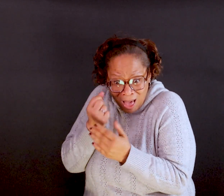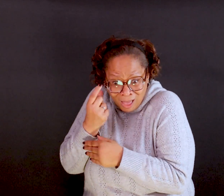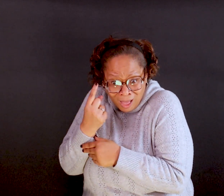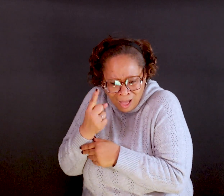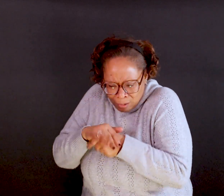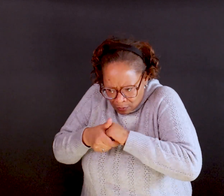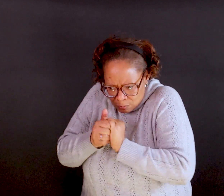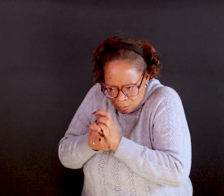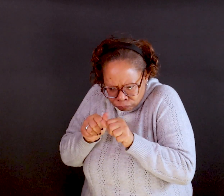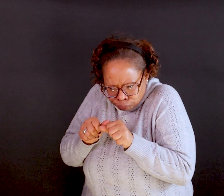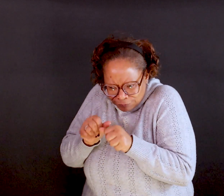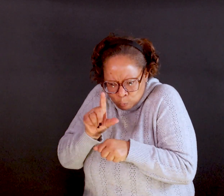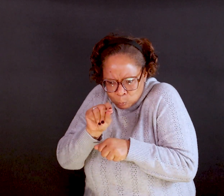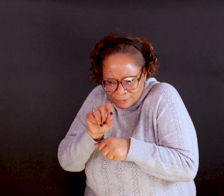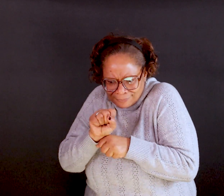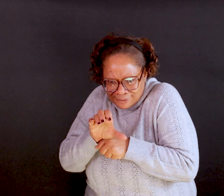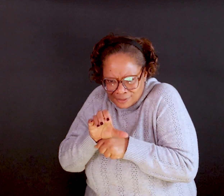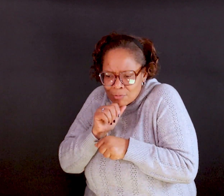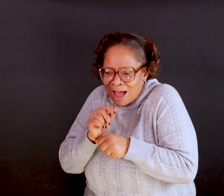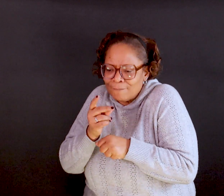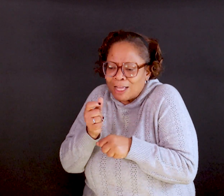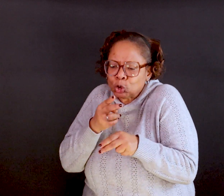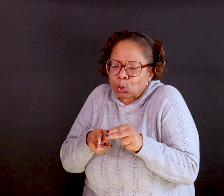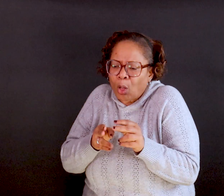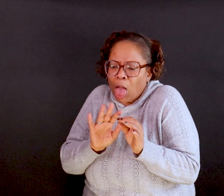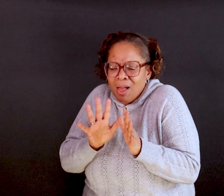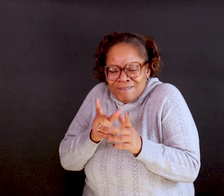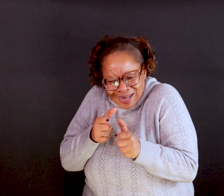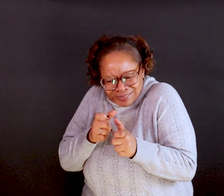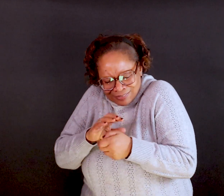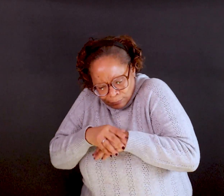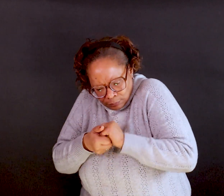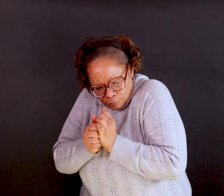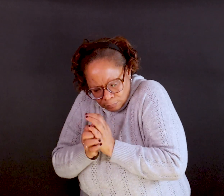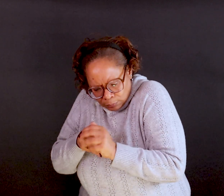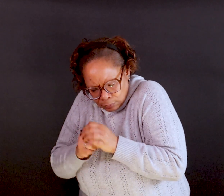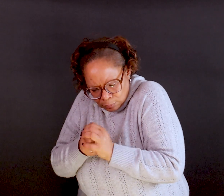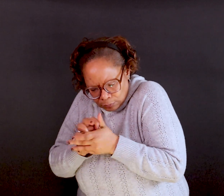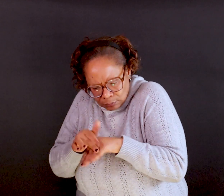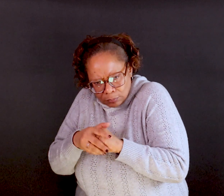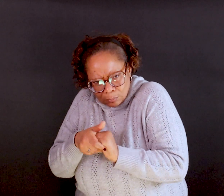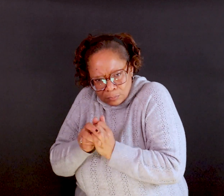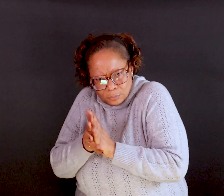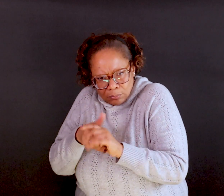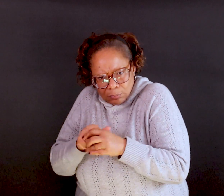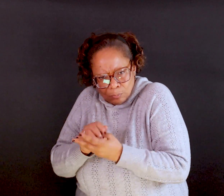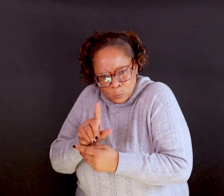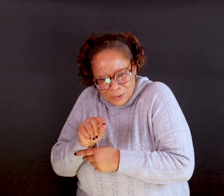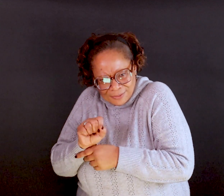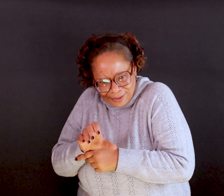for at least 20s.